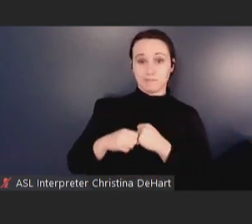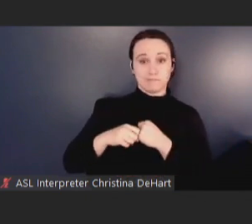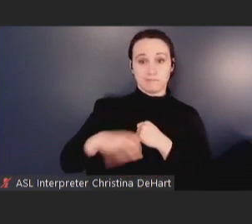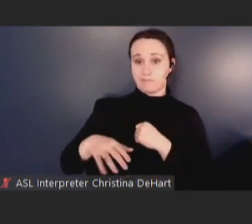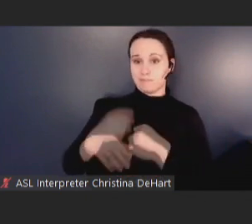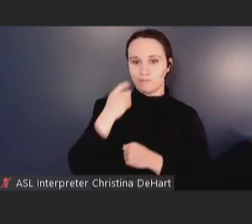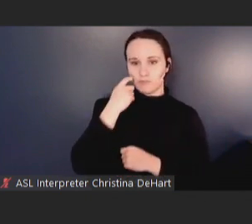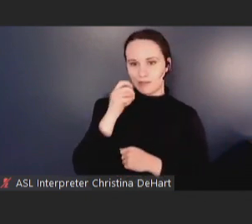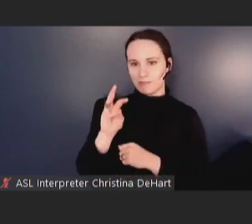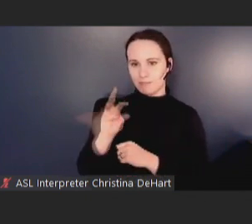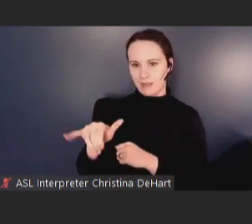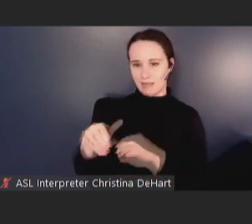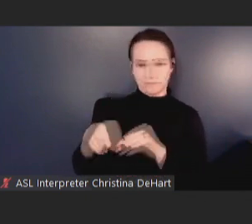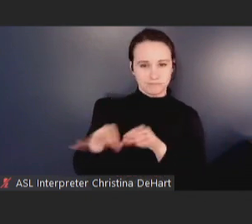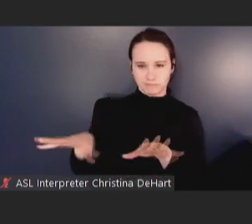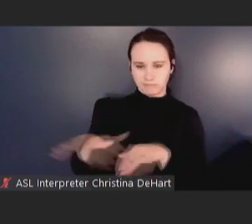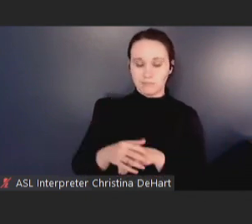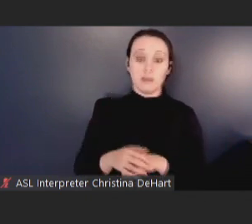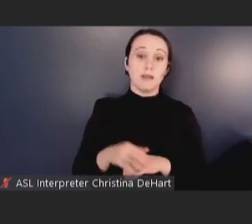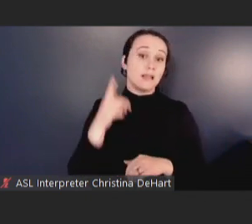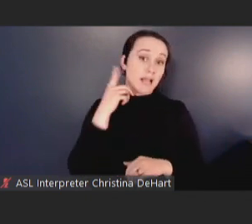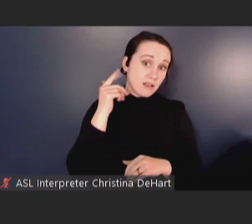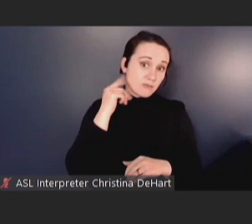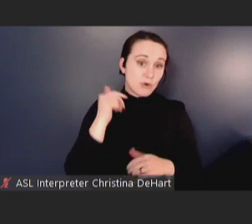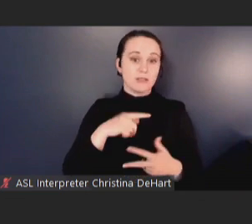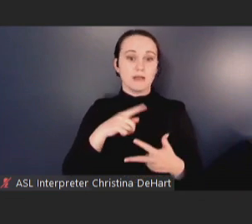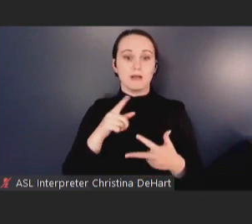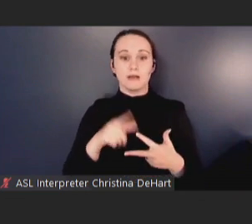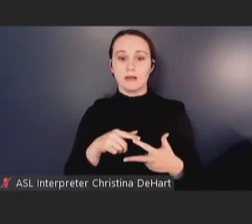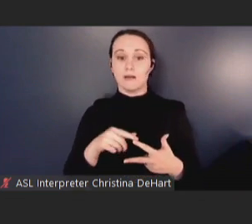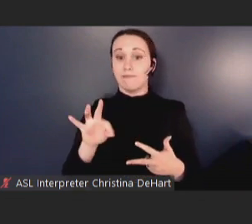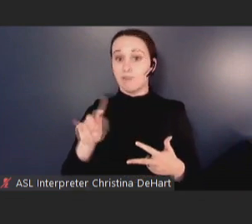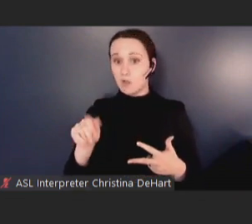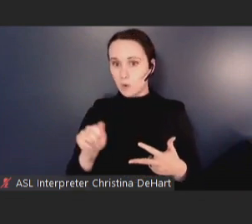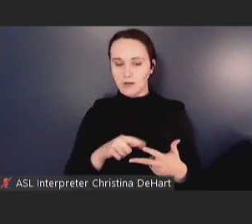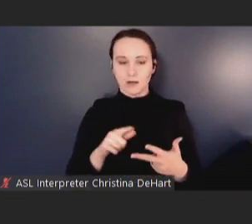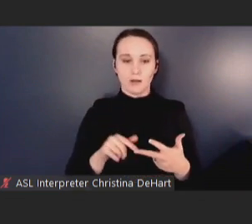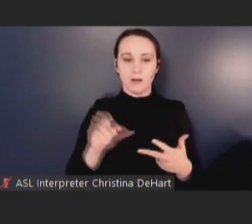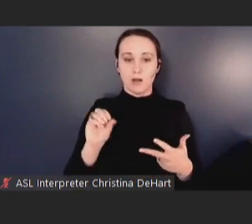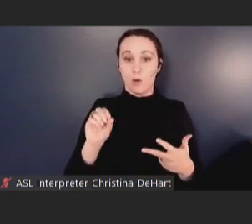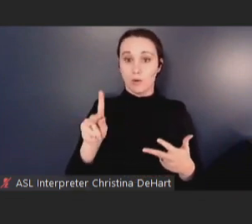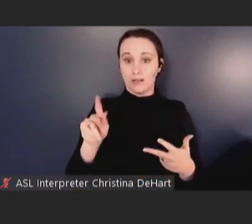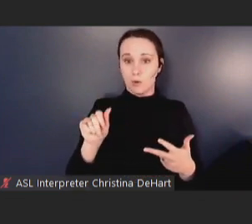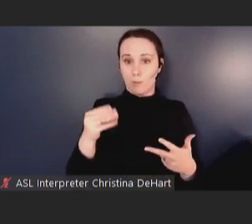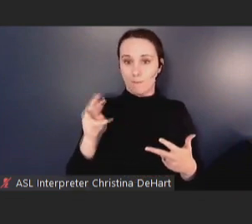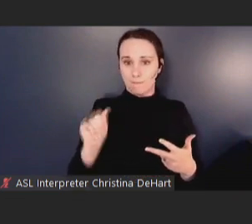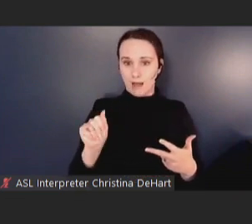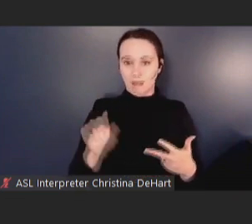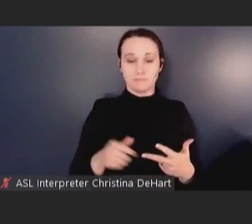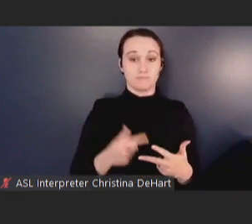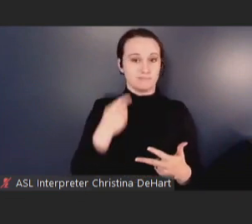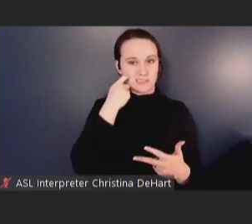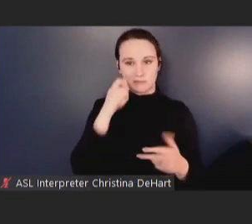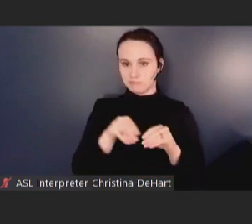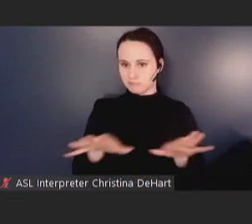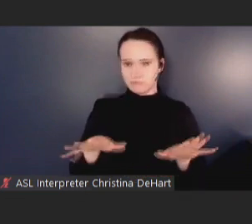North Carolina, Florida, and Oklahoma went live at the end of August of last year.